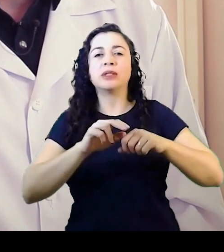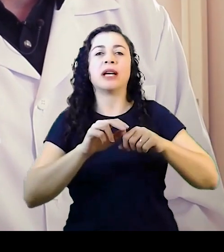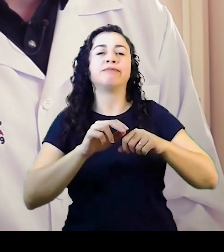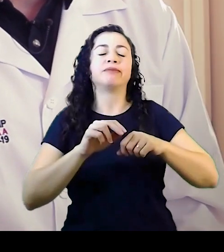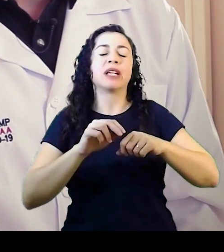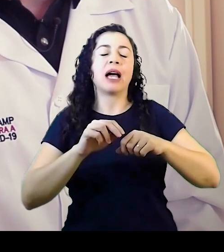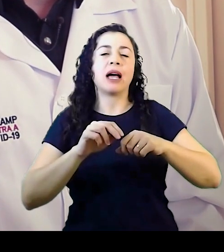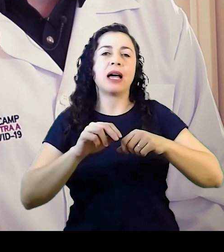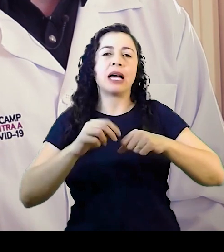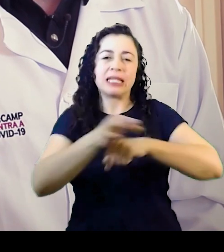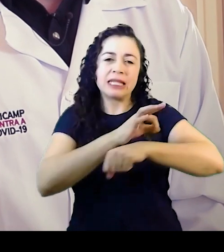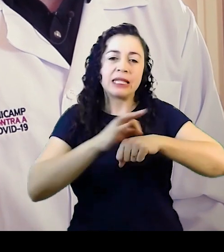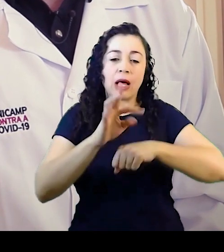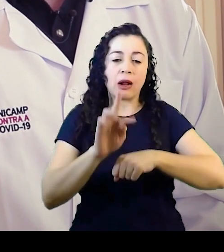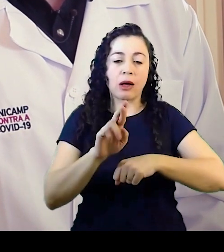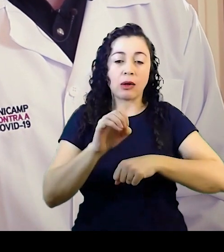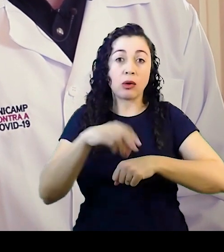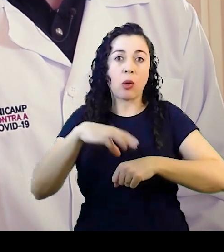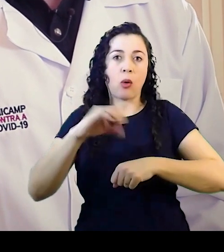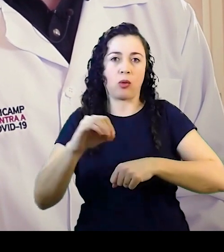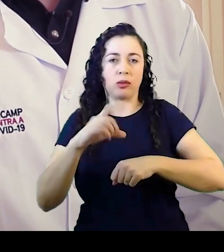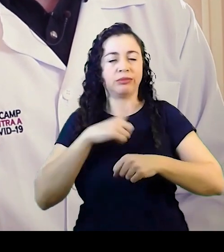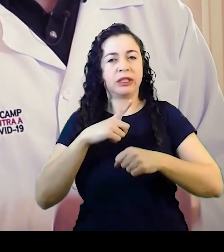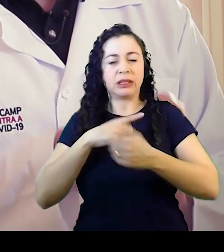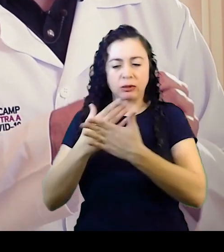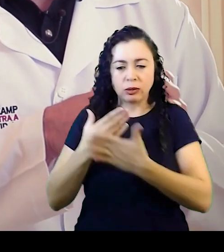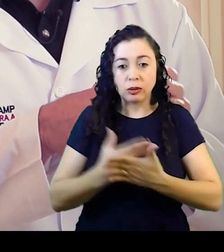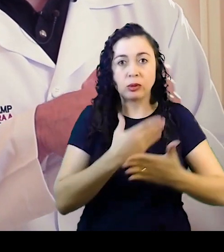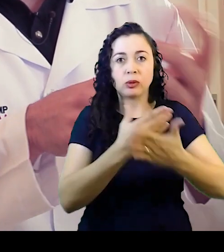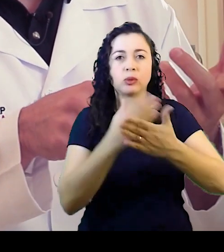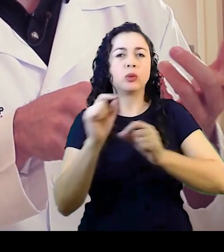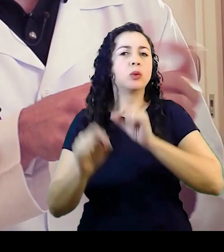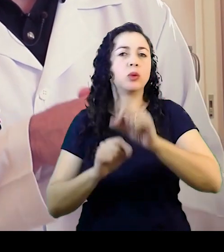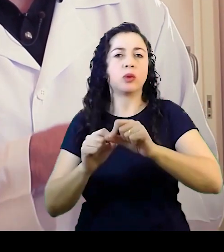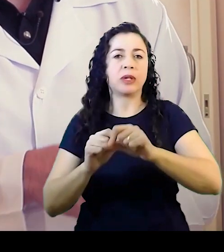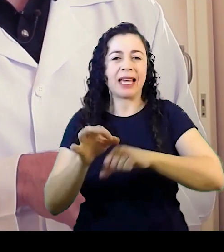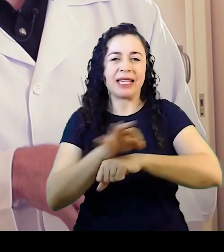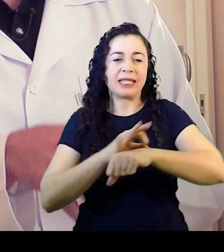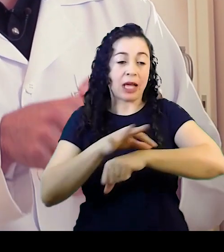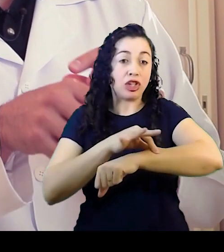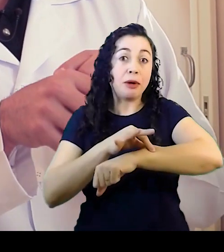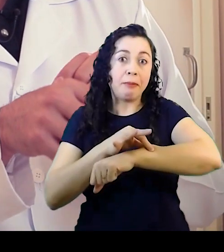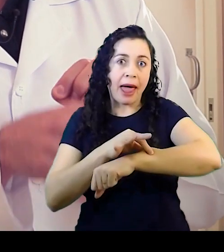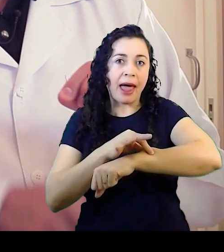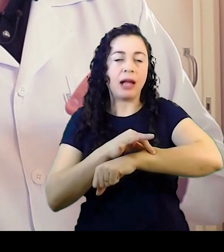We had access to a technology in which we collected skin cells from people,